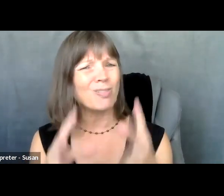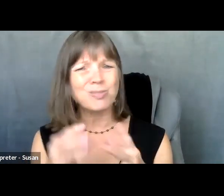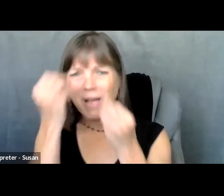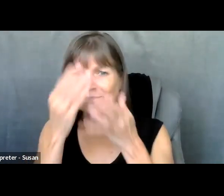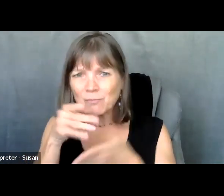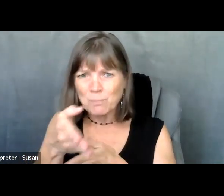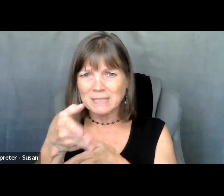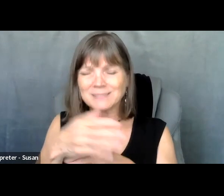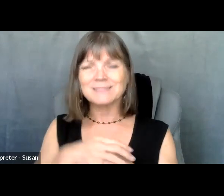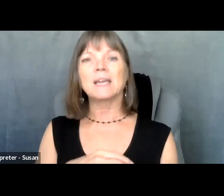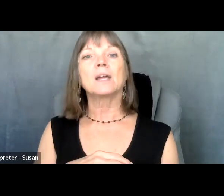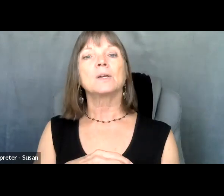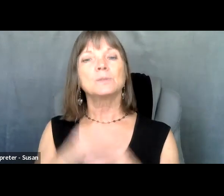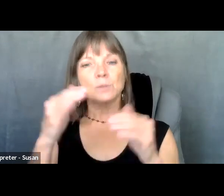Kelly Crosbie (she/her): So if you can go to the next slide.